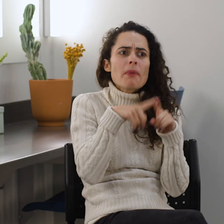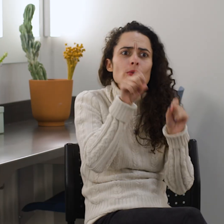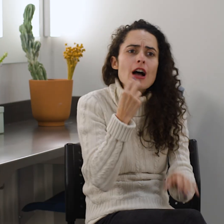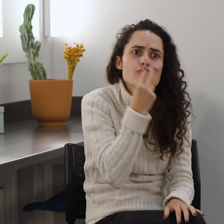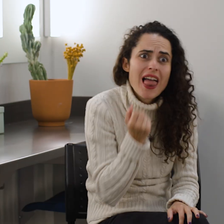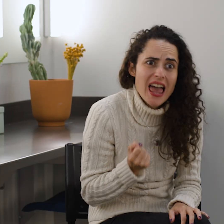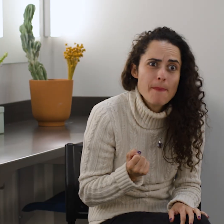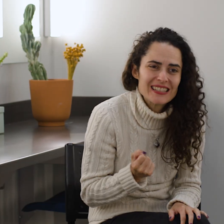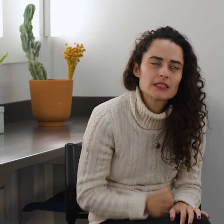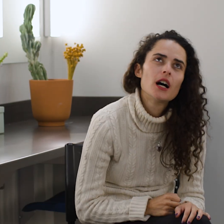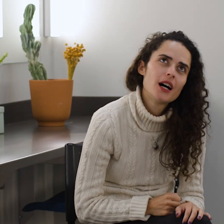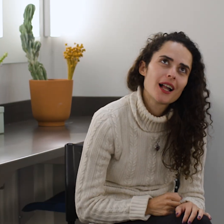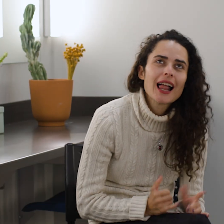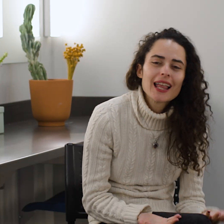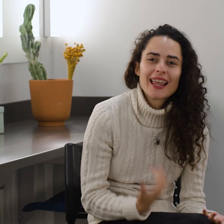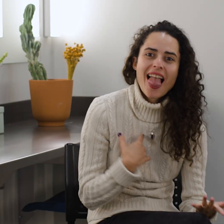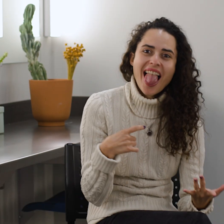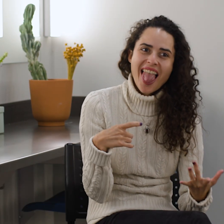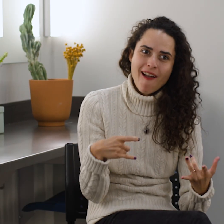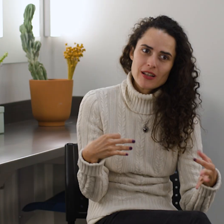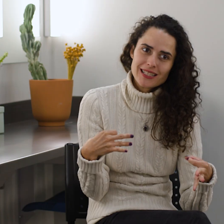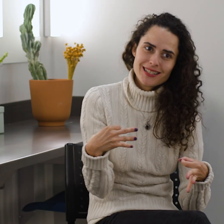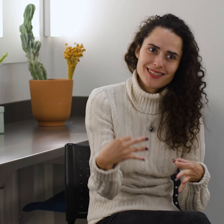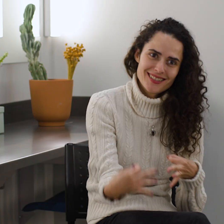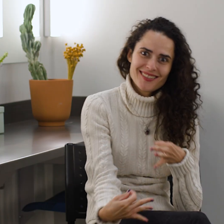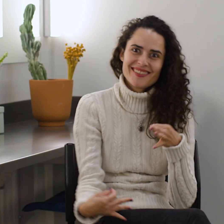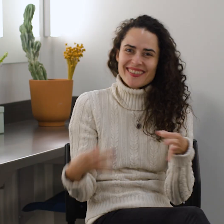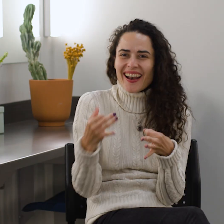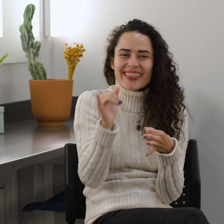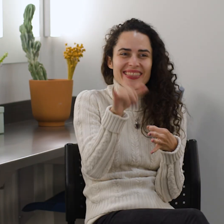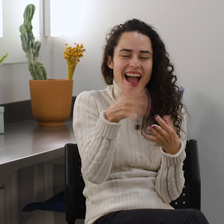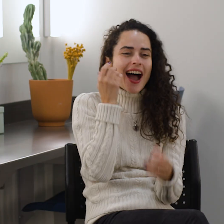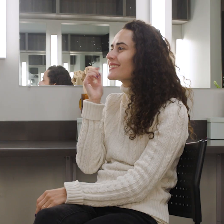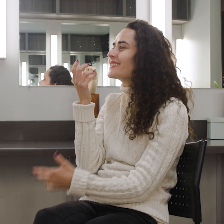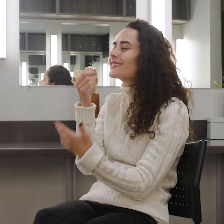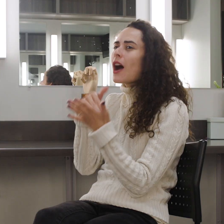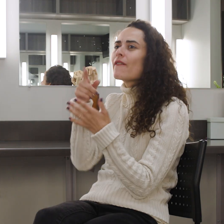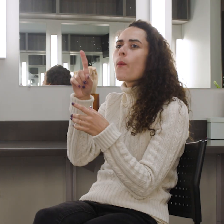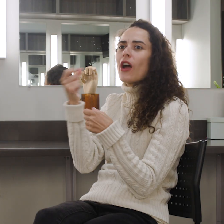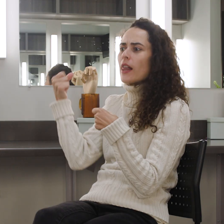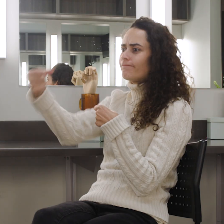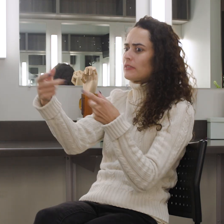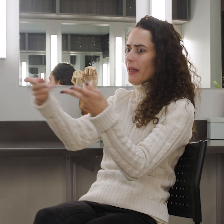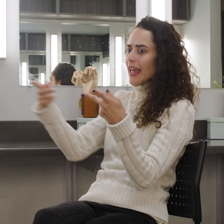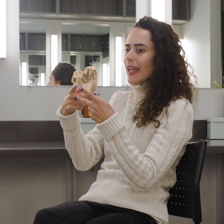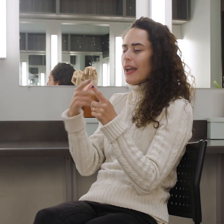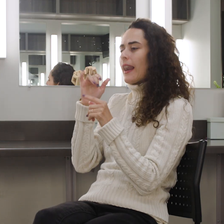“But can’t you read lips?” I have to explain everything. Often placement will be a problem, too.